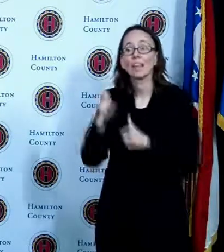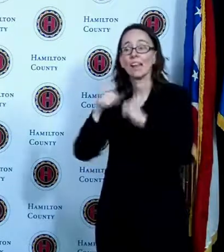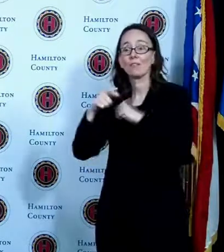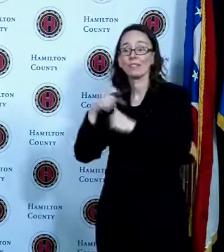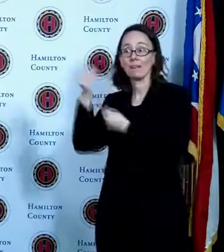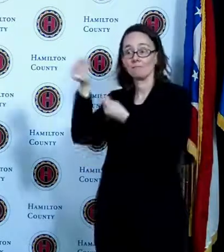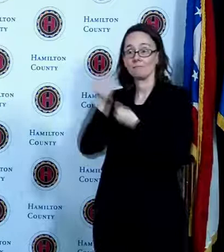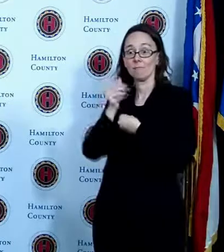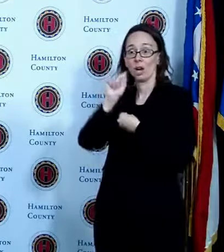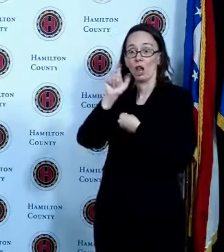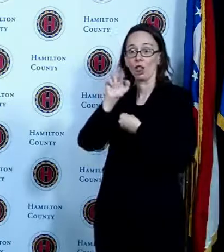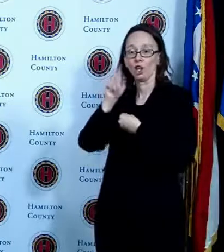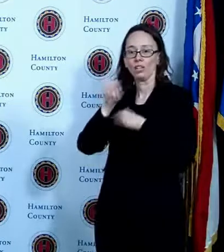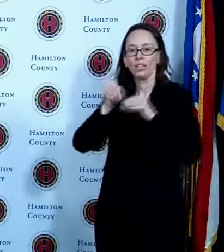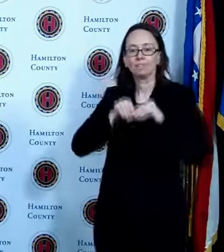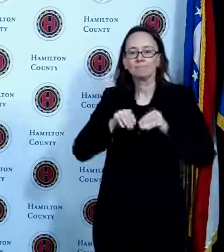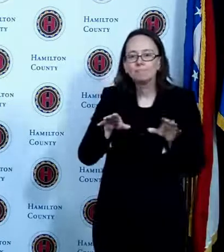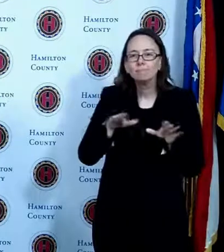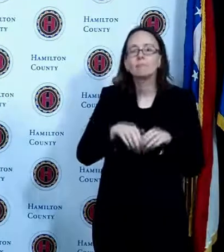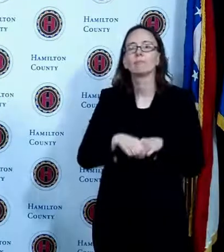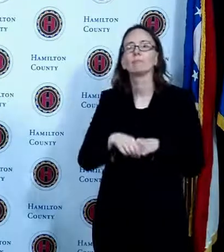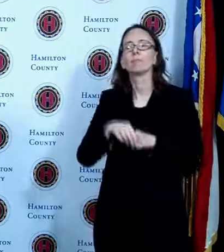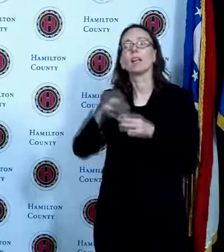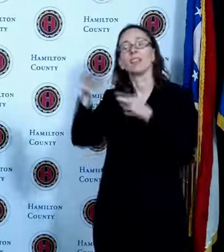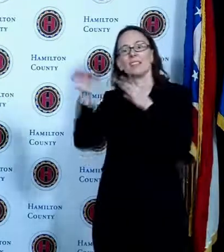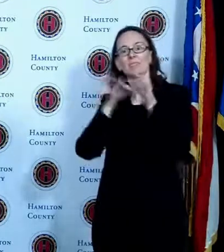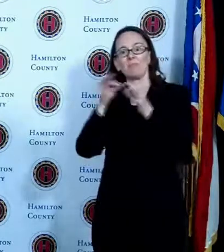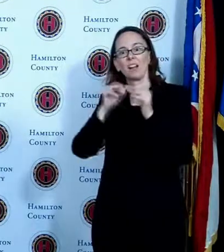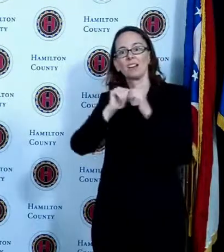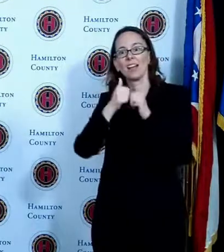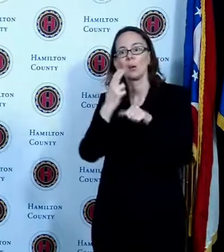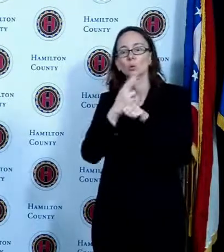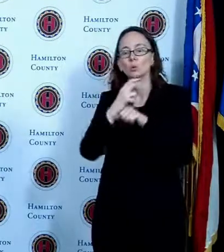narcan and where to get help so thank you for putting that out there